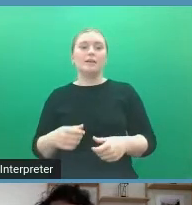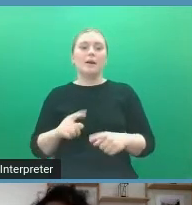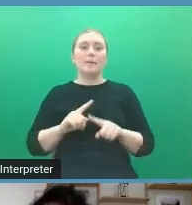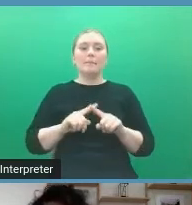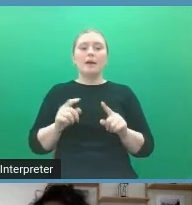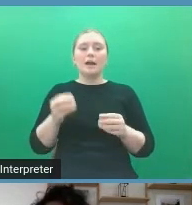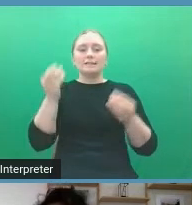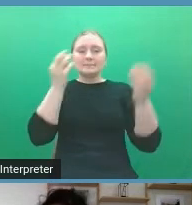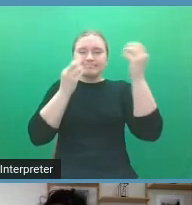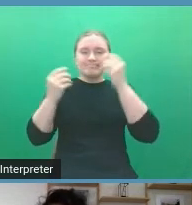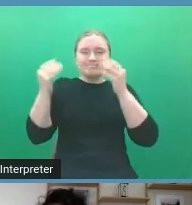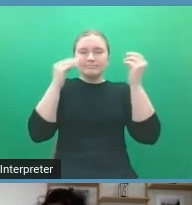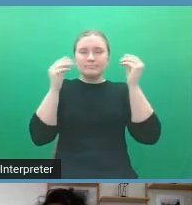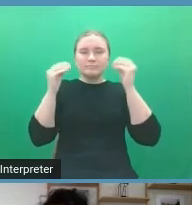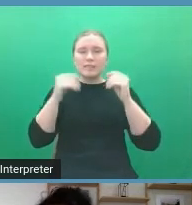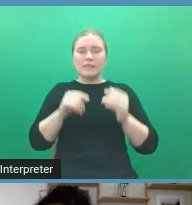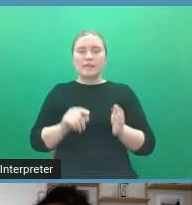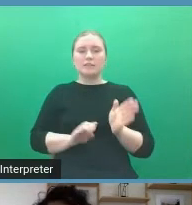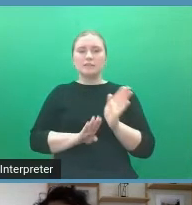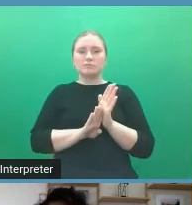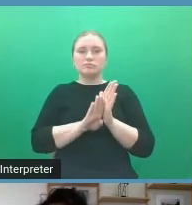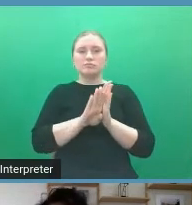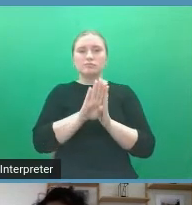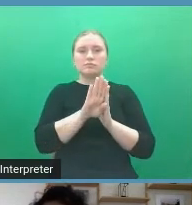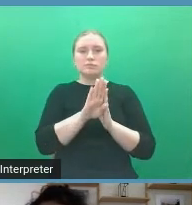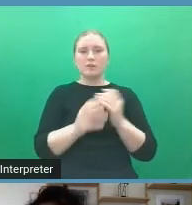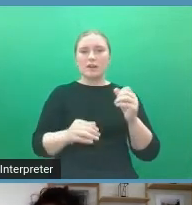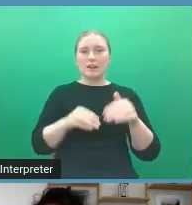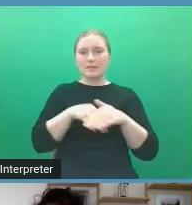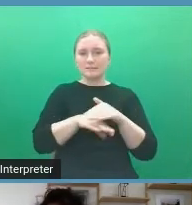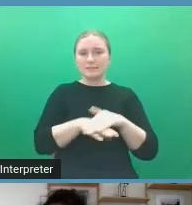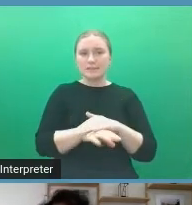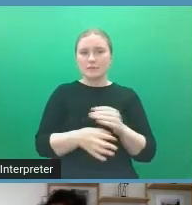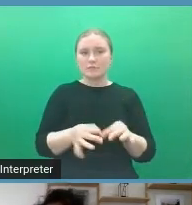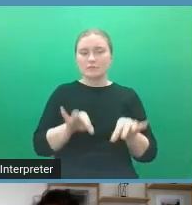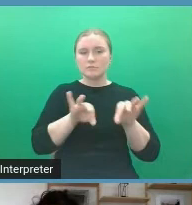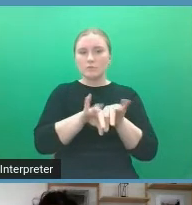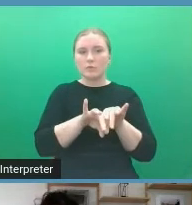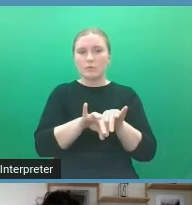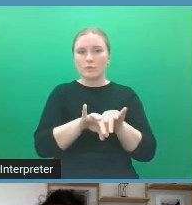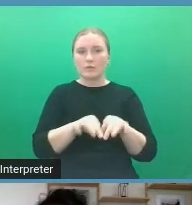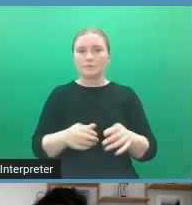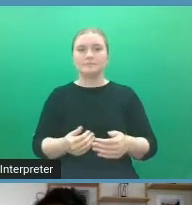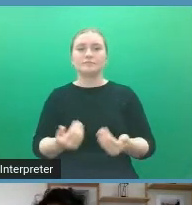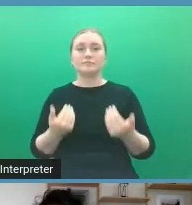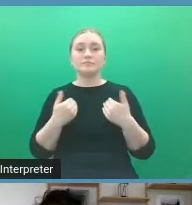like this that go a really long way to adding some nuance but a lot more inclusion at the policy